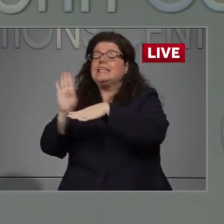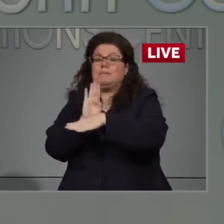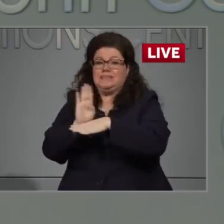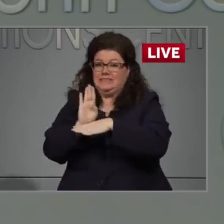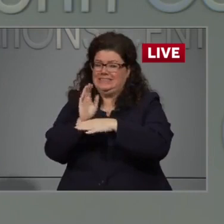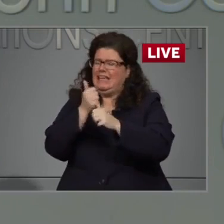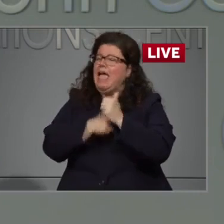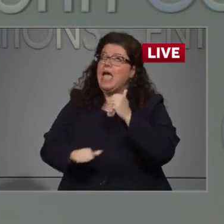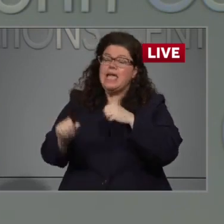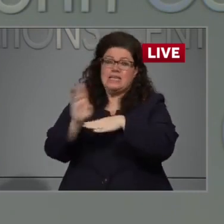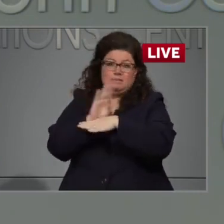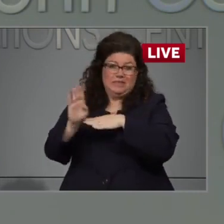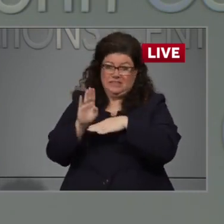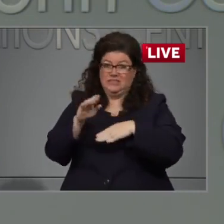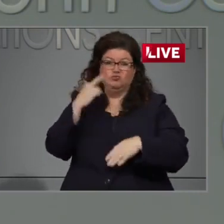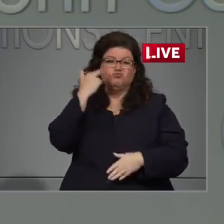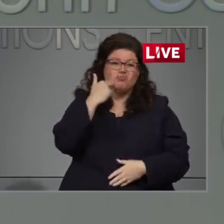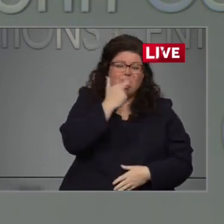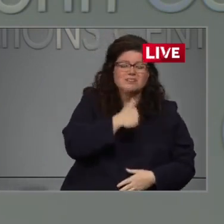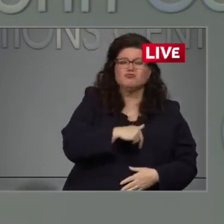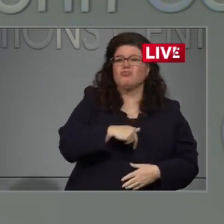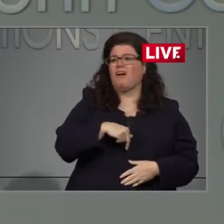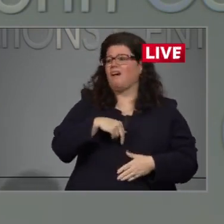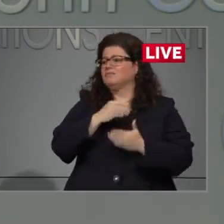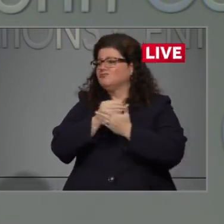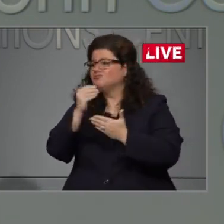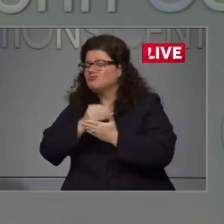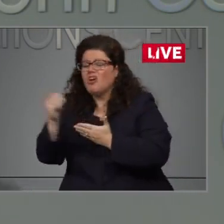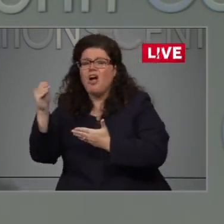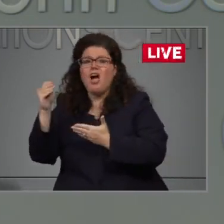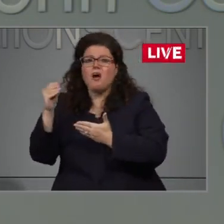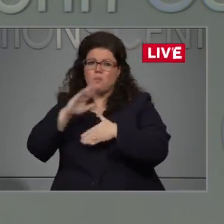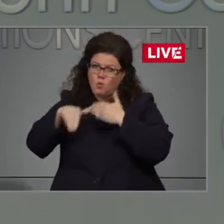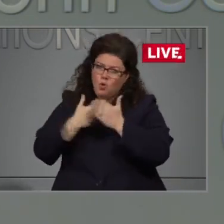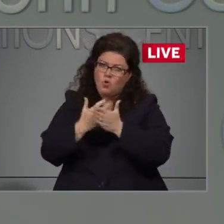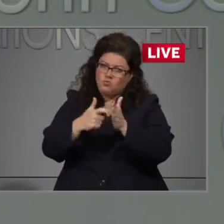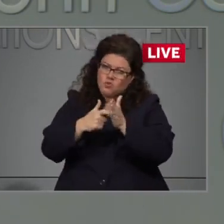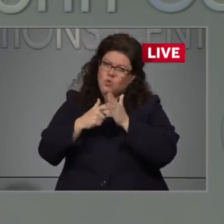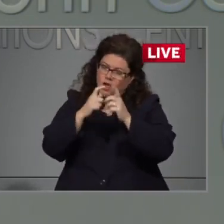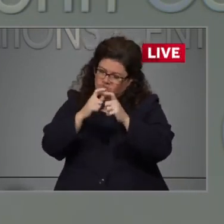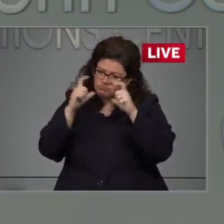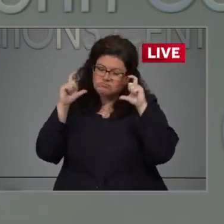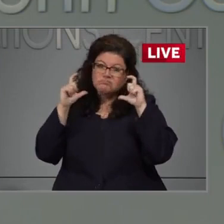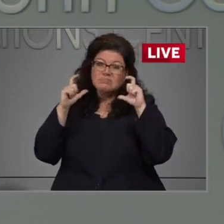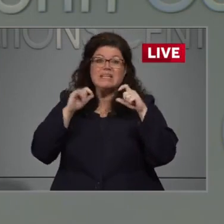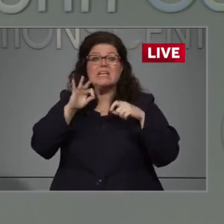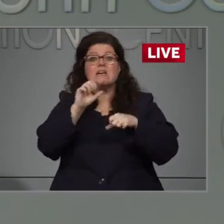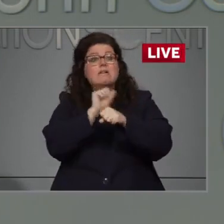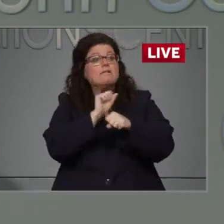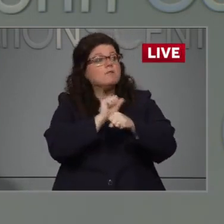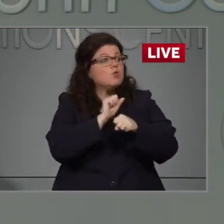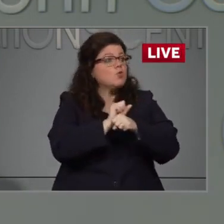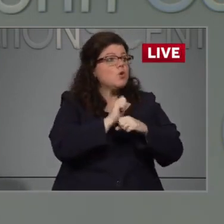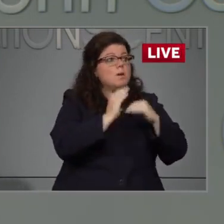THEY WILL BE REQUIRED FOR ALL EMPLOYEES AND CUSTOMERS OF RETAIL BUSINESSES AND RESTAURANTS.